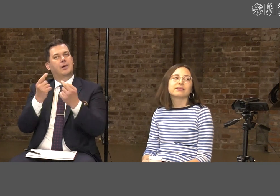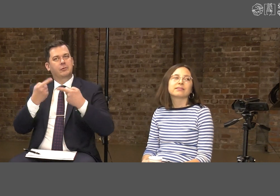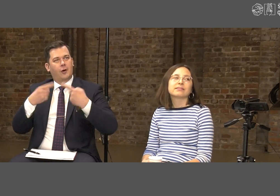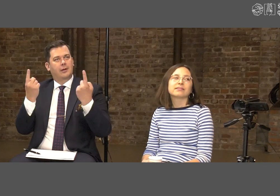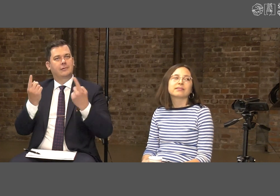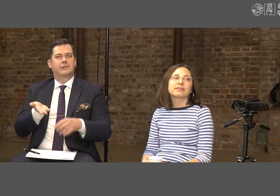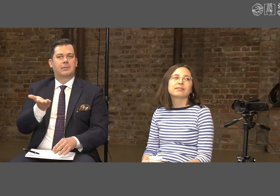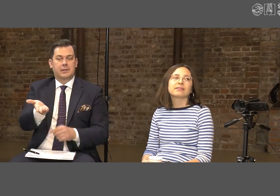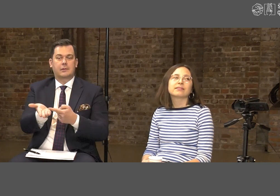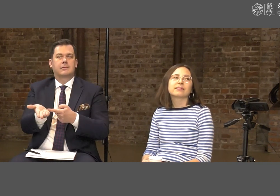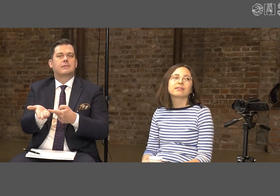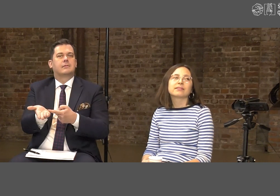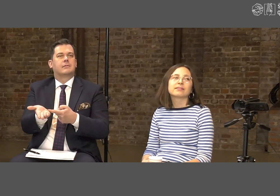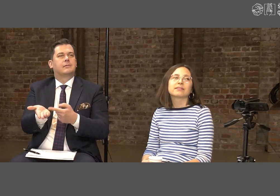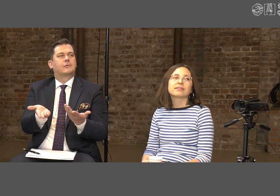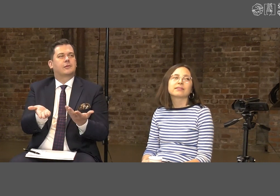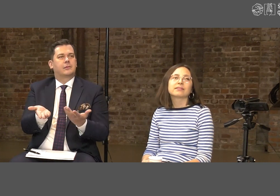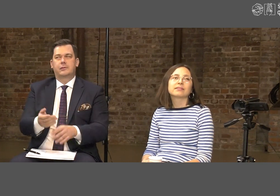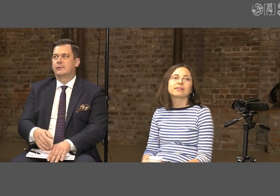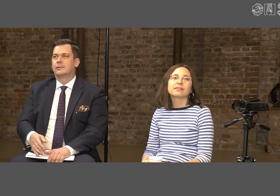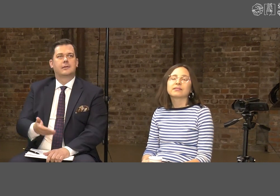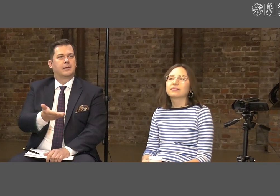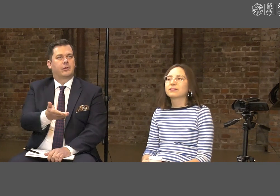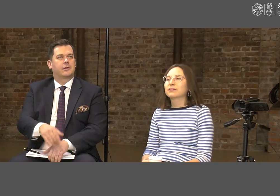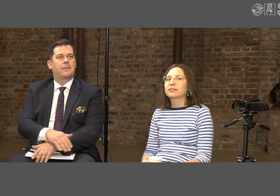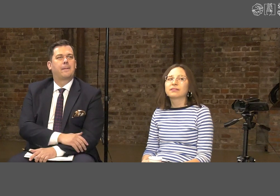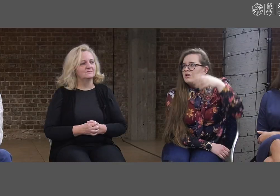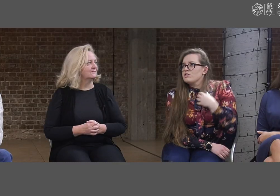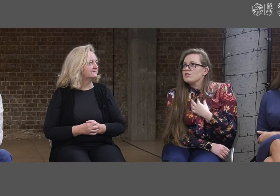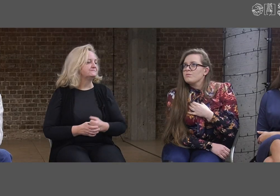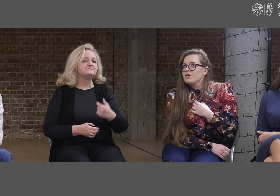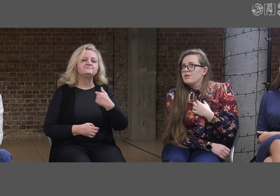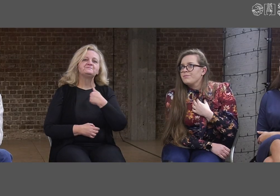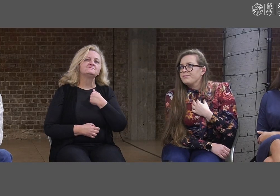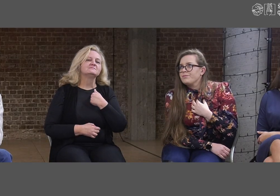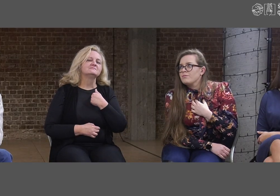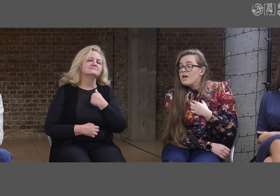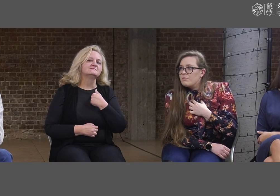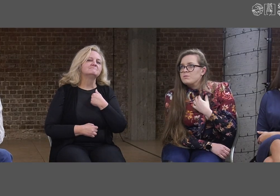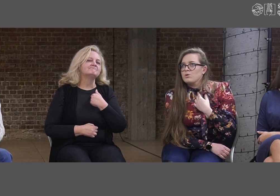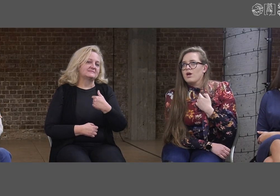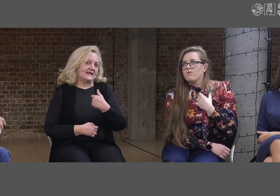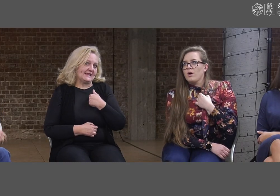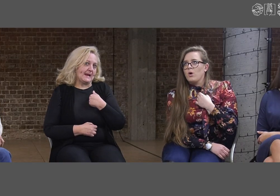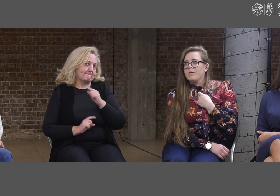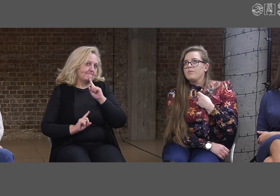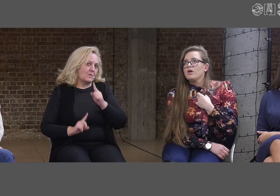How do you persuade? How to write? What to do? [Paulina]: I would suggest,